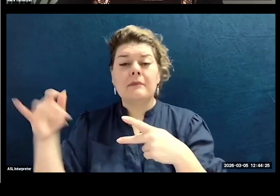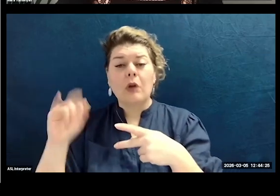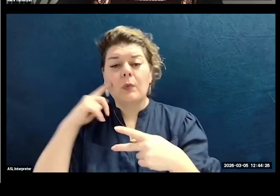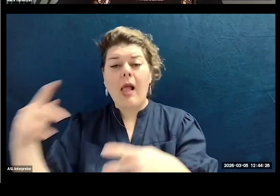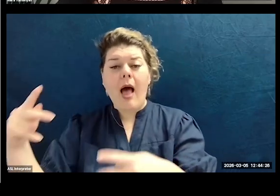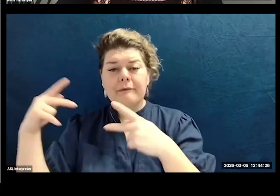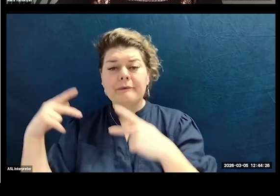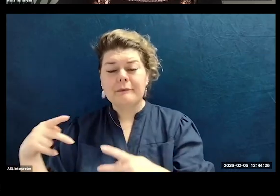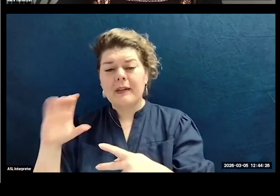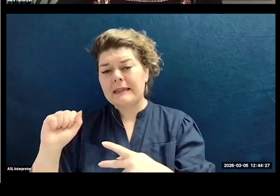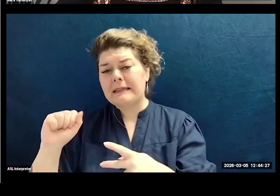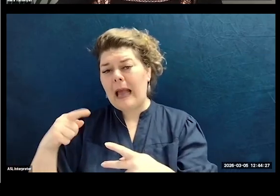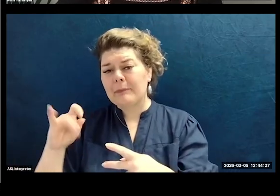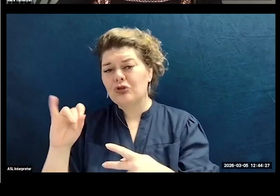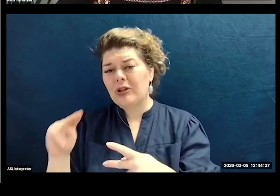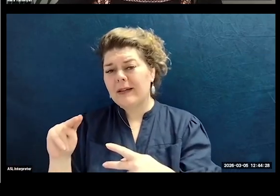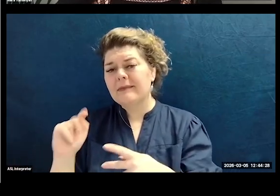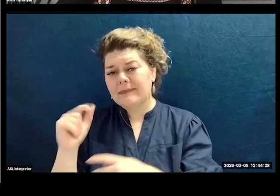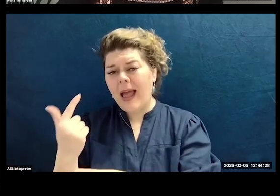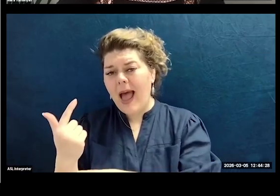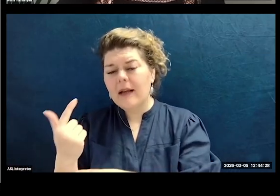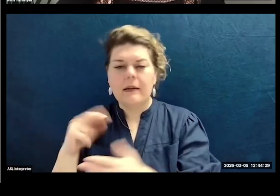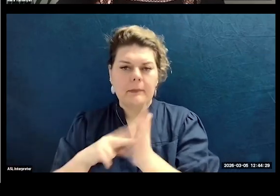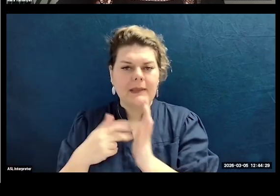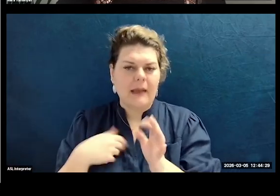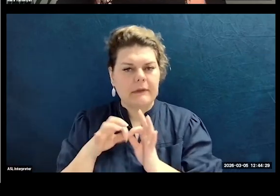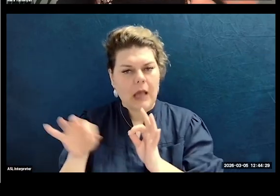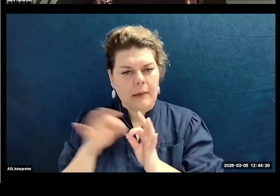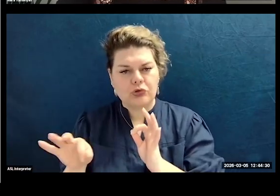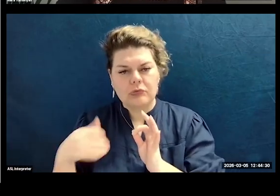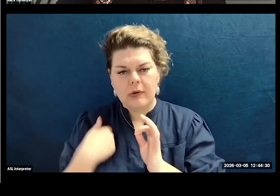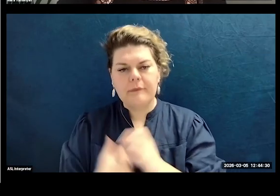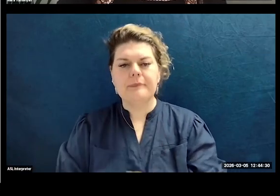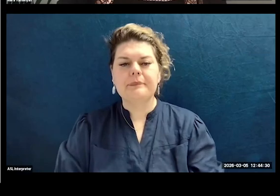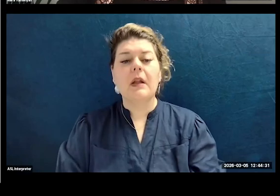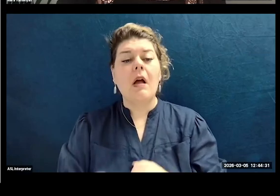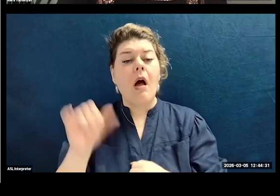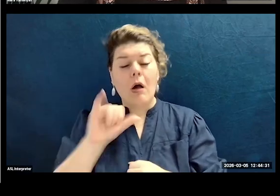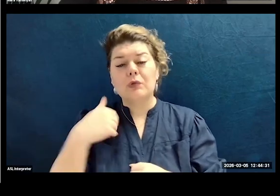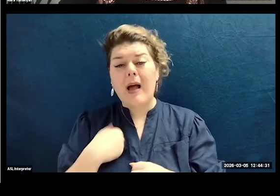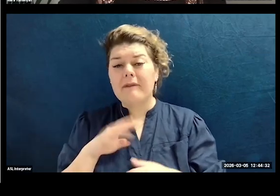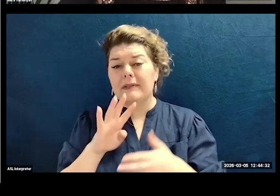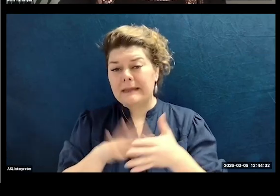which hold an image, table, or figure caption. There are also table tags,